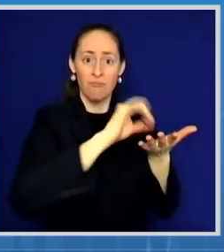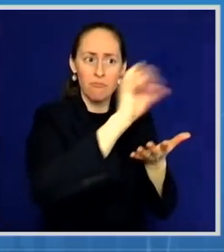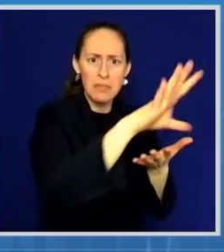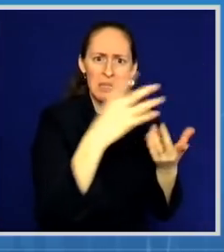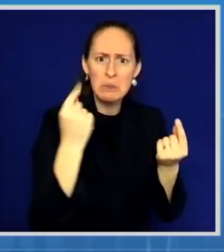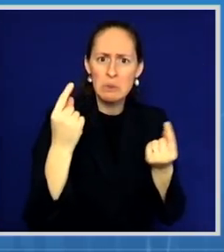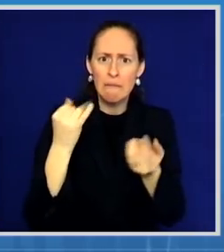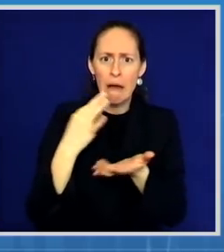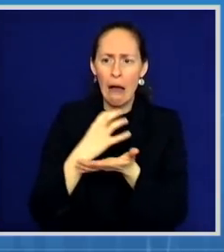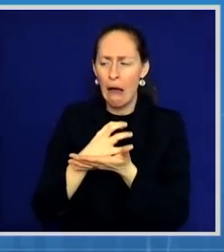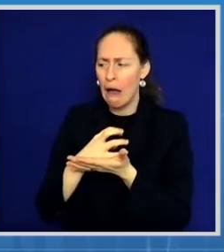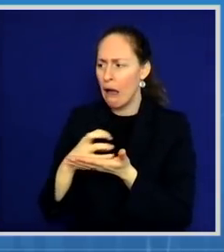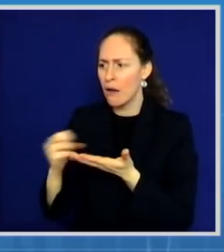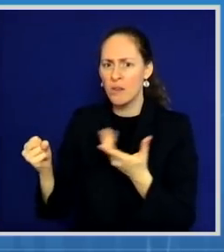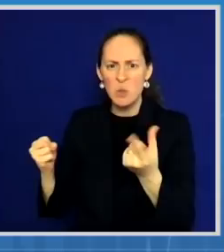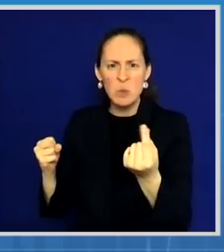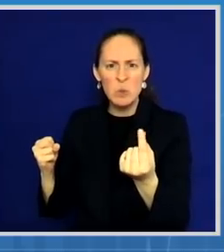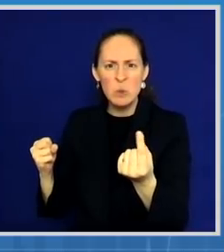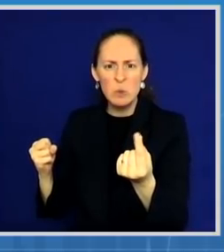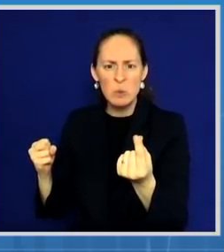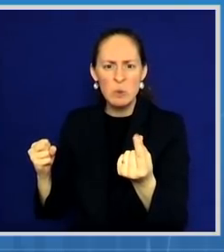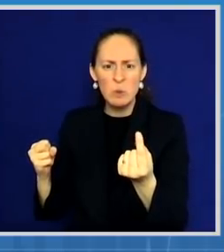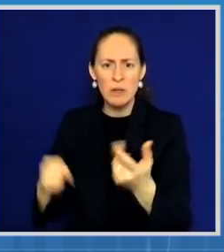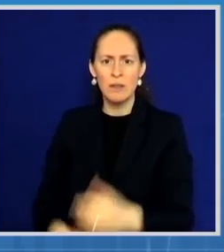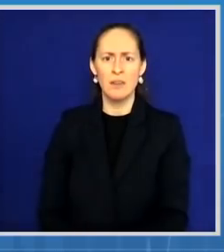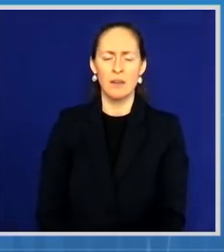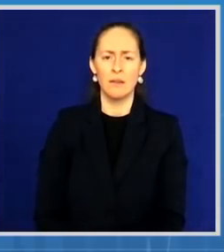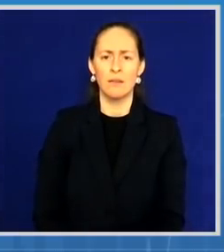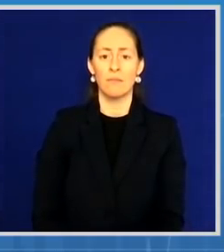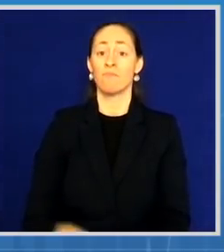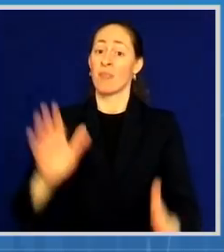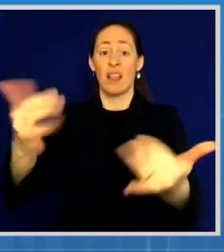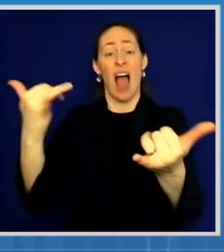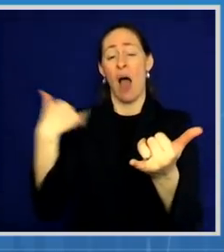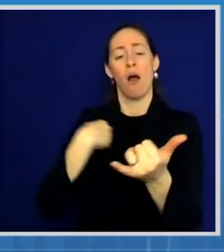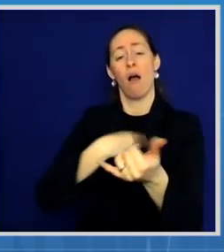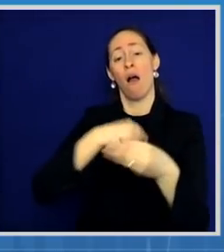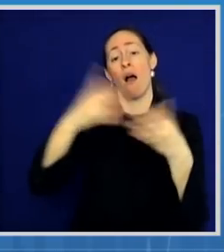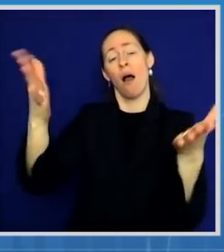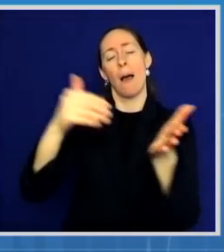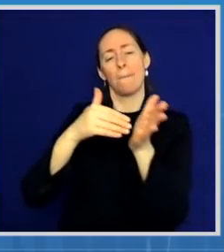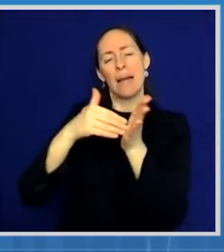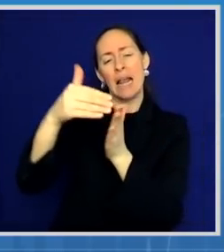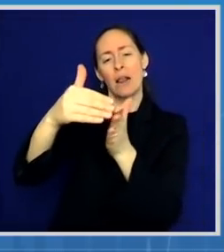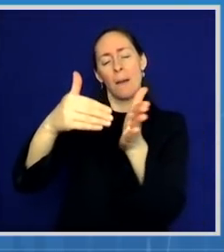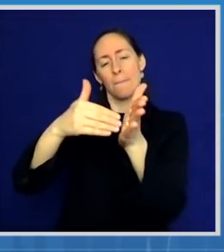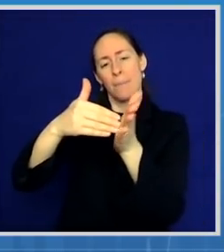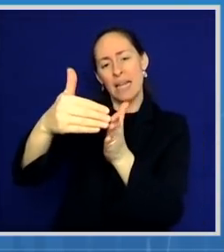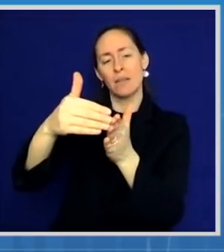we're giving millions of shots per day. And as a result, you saw the data that we've already delivered,